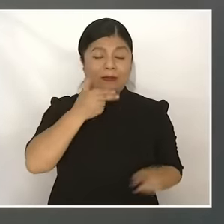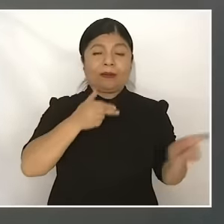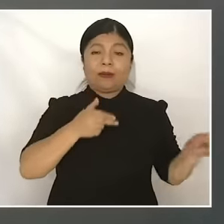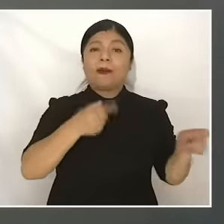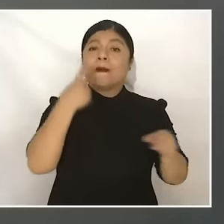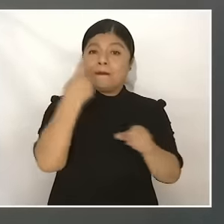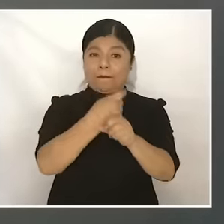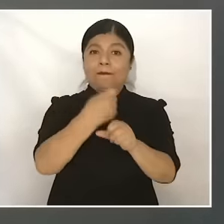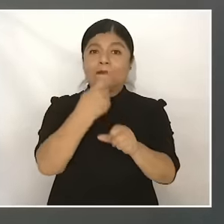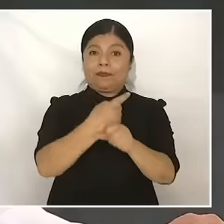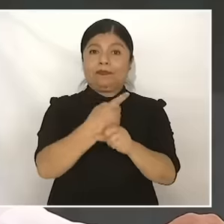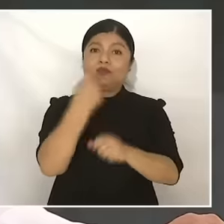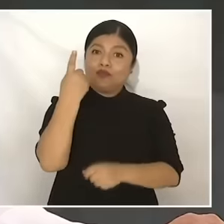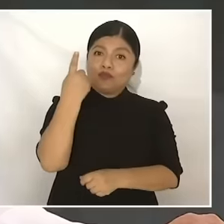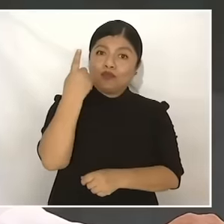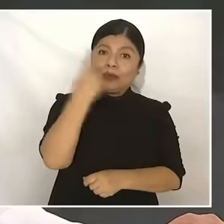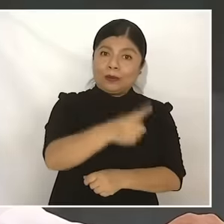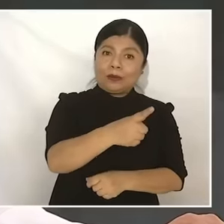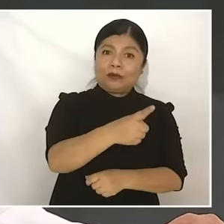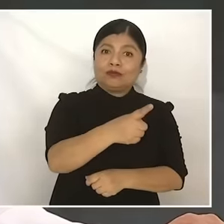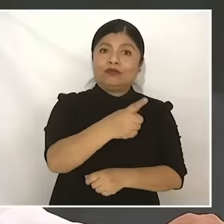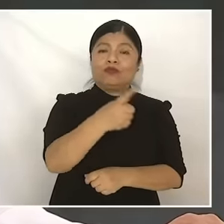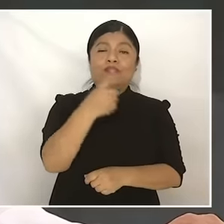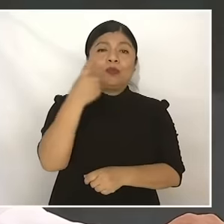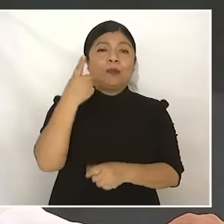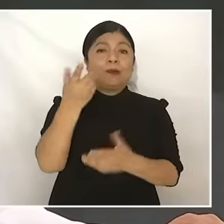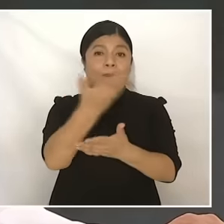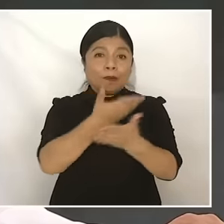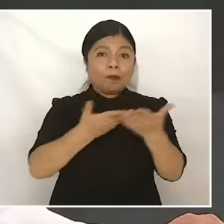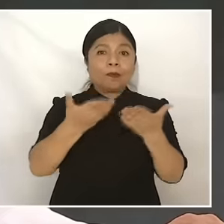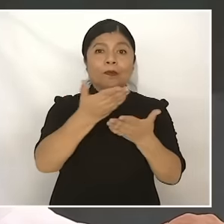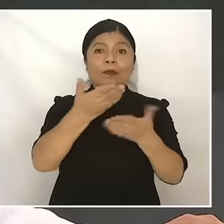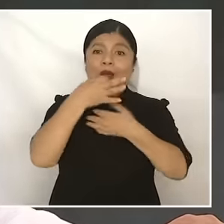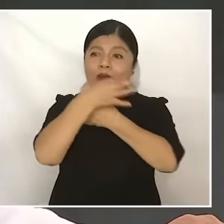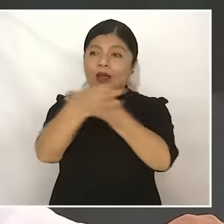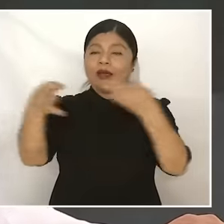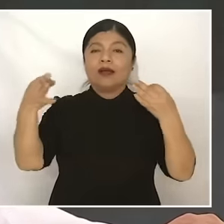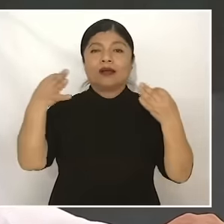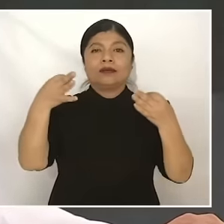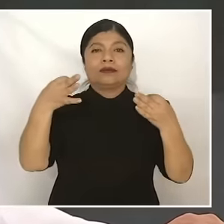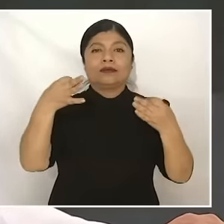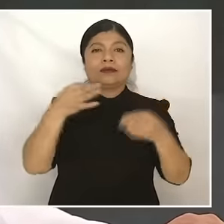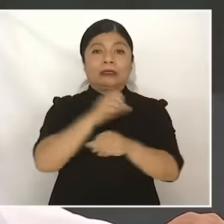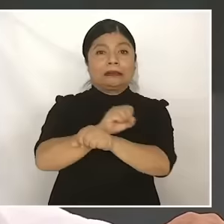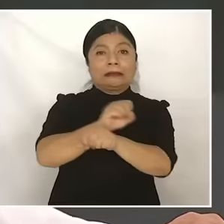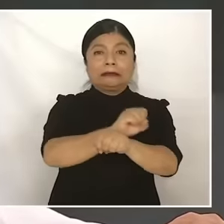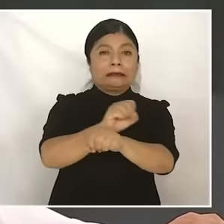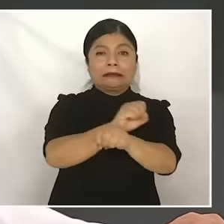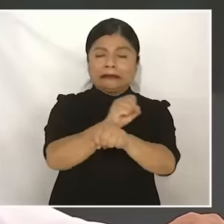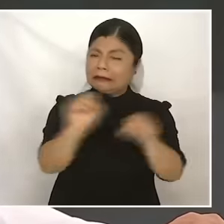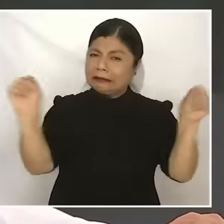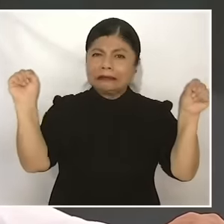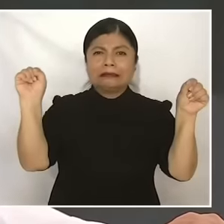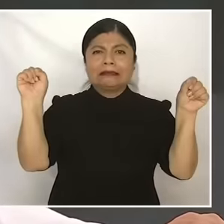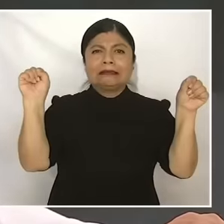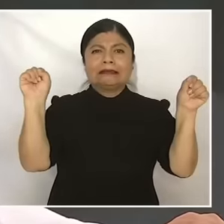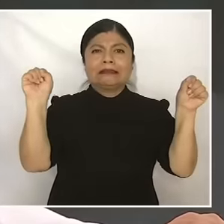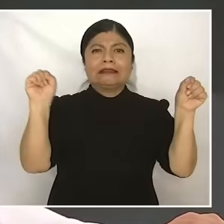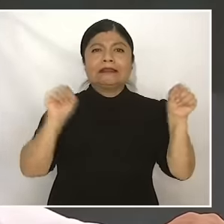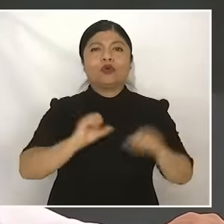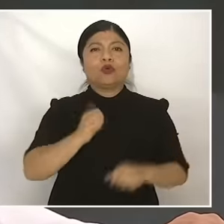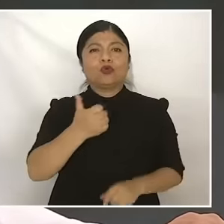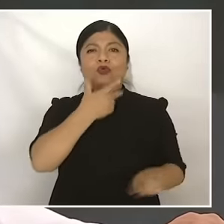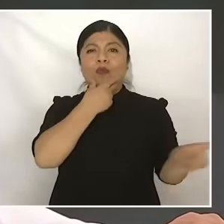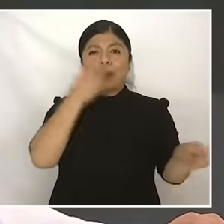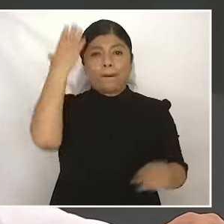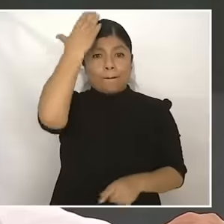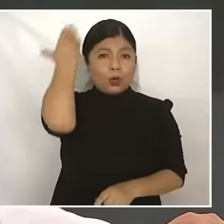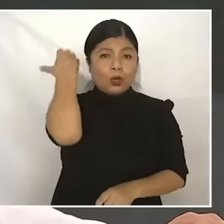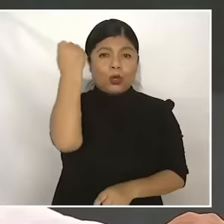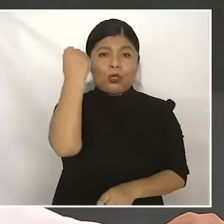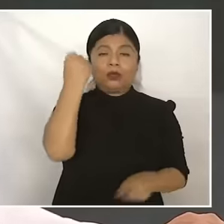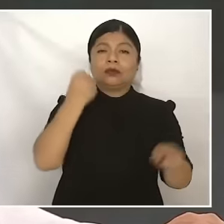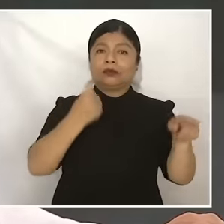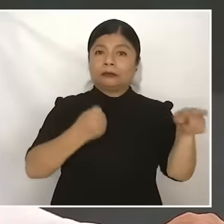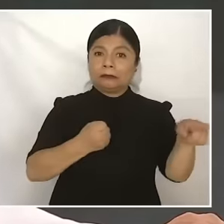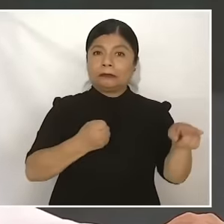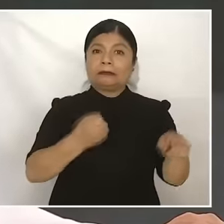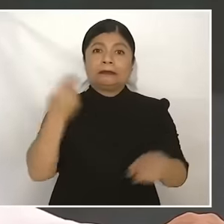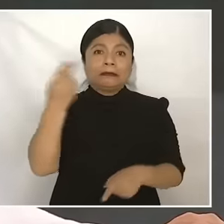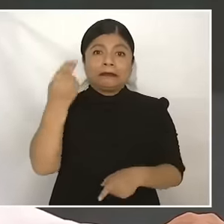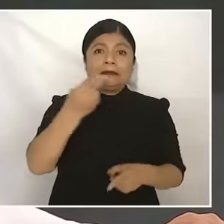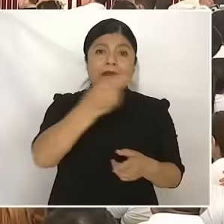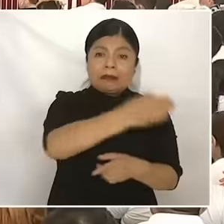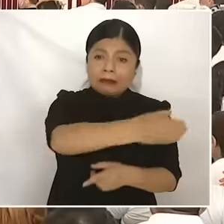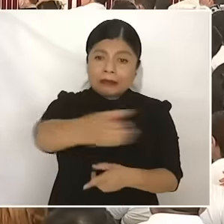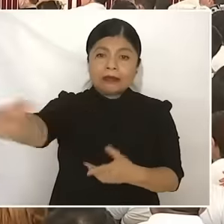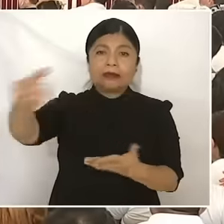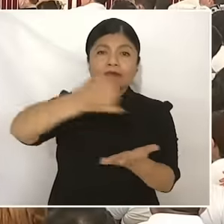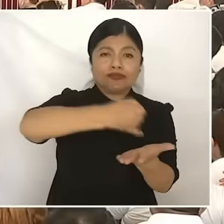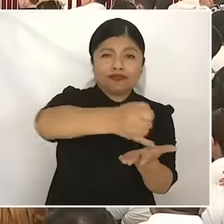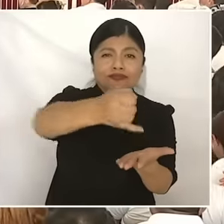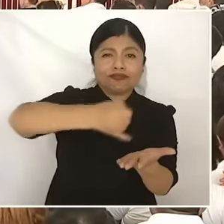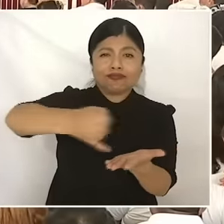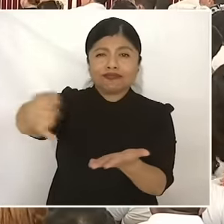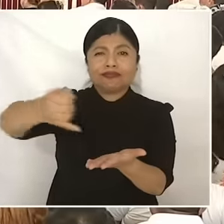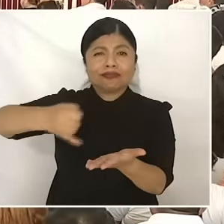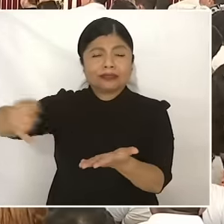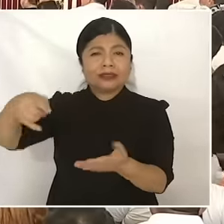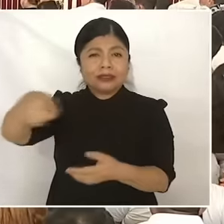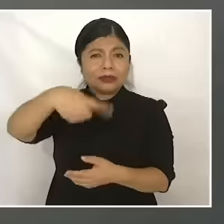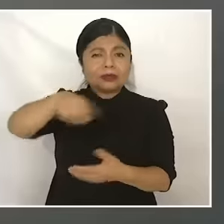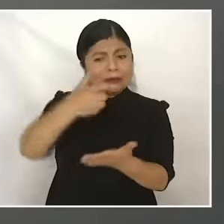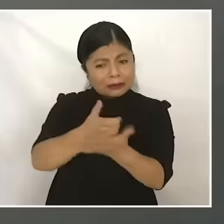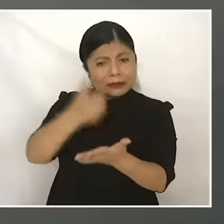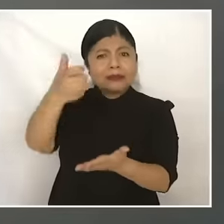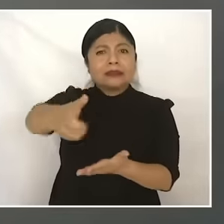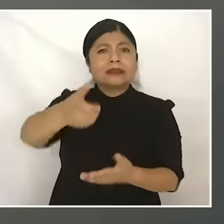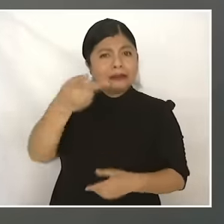of slavery and Morelos said that the salary of the Peon should be raised, he dictated to Andrés Quintana,